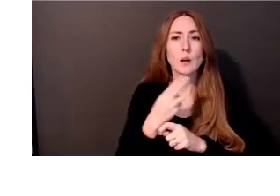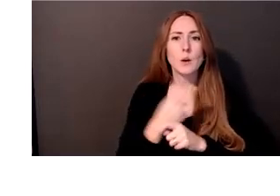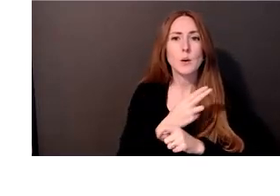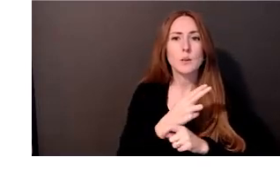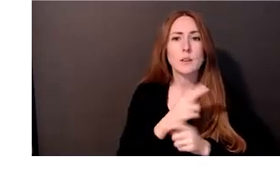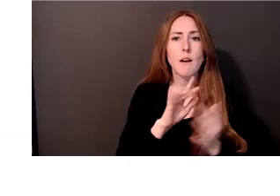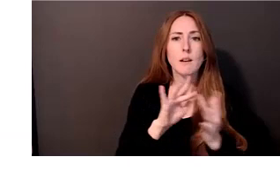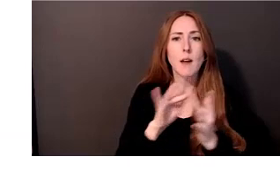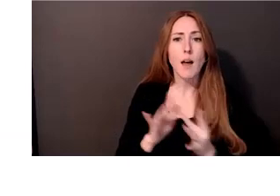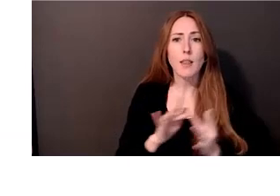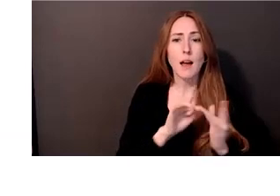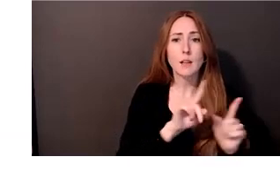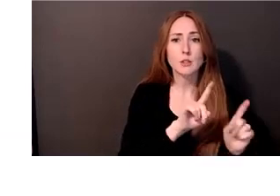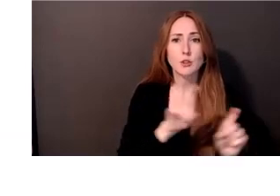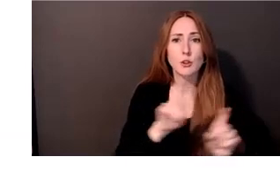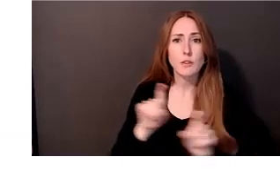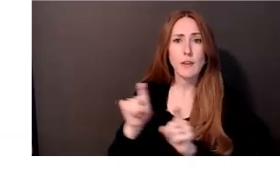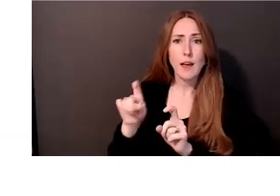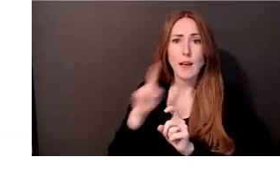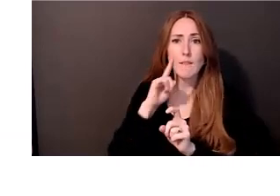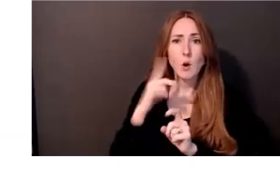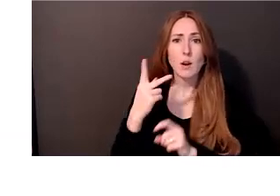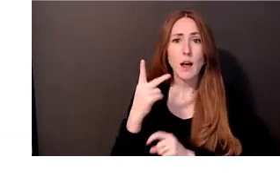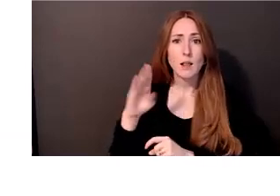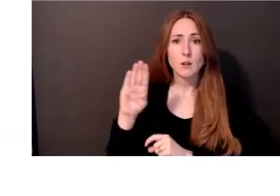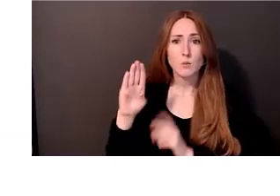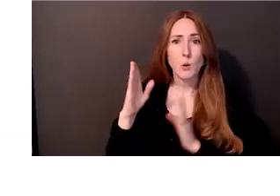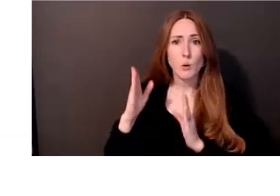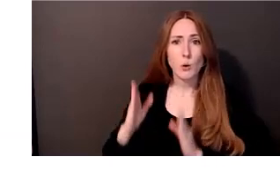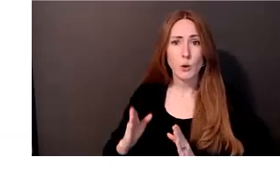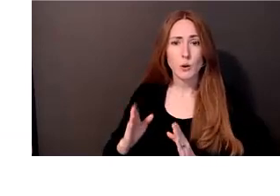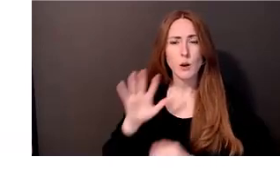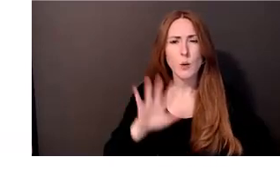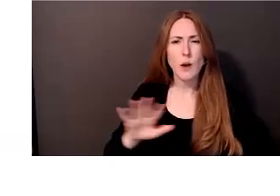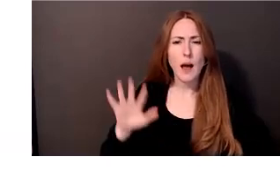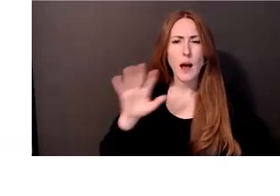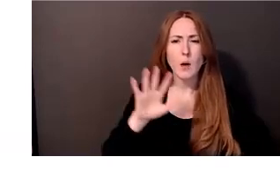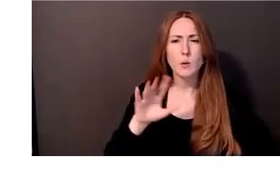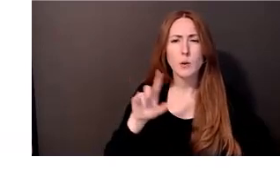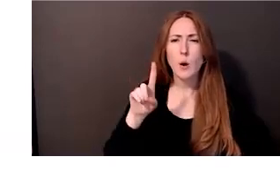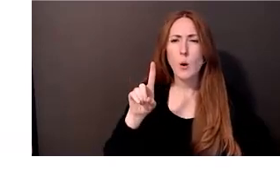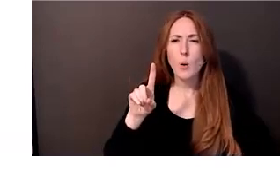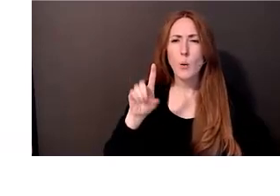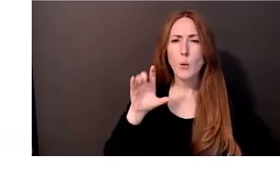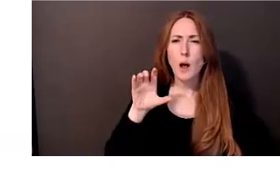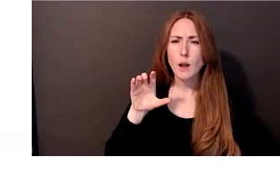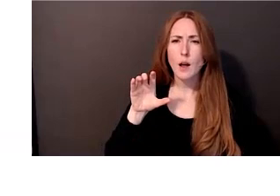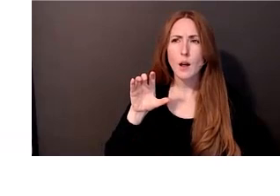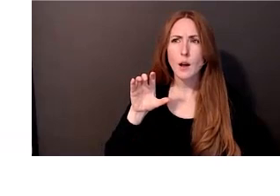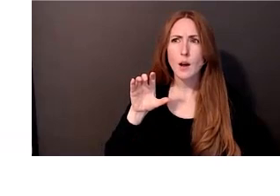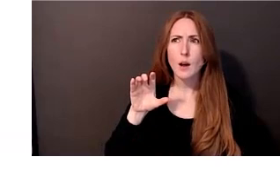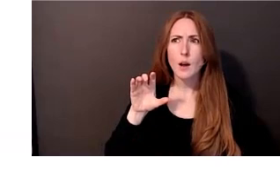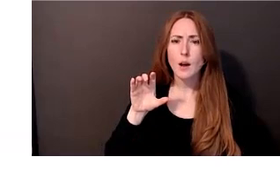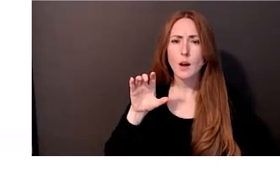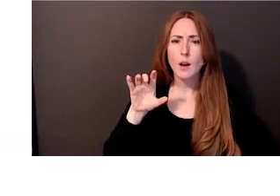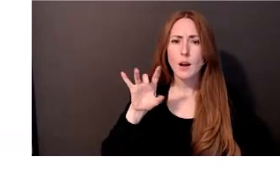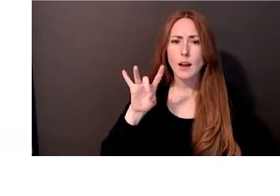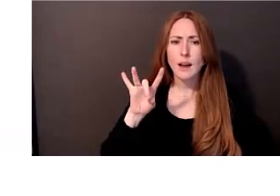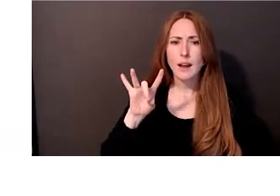And around 198 eligible participants